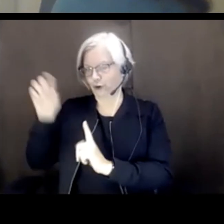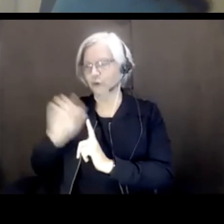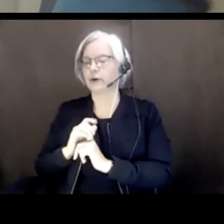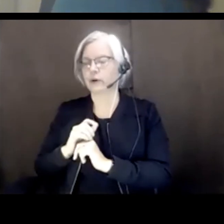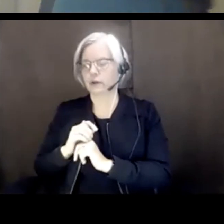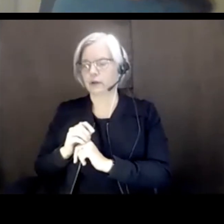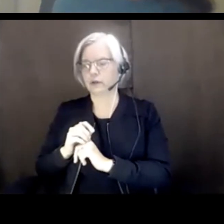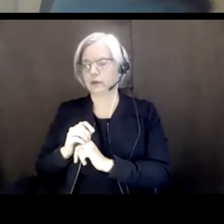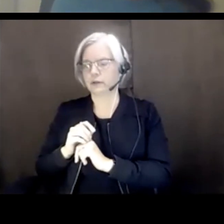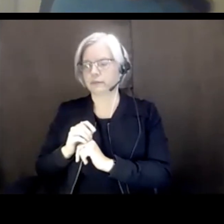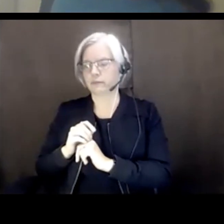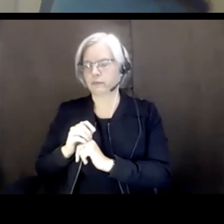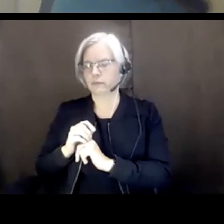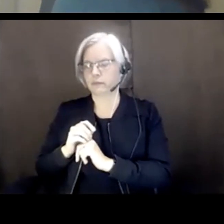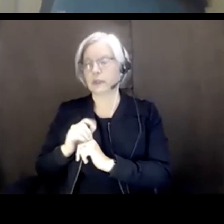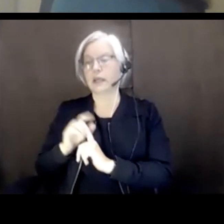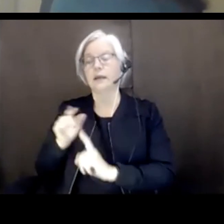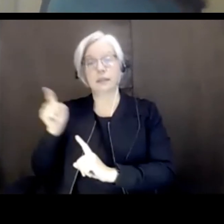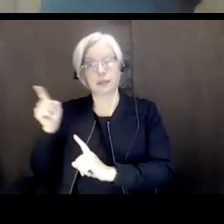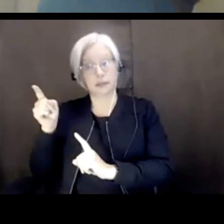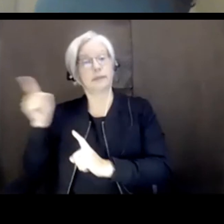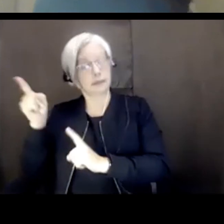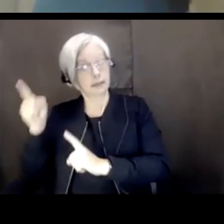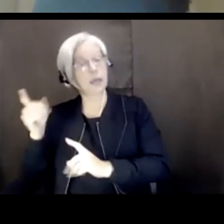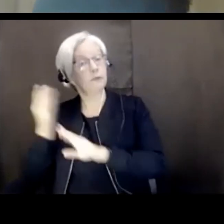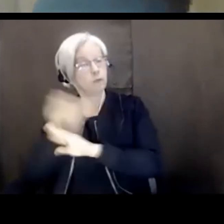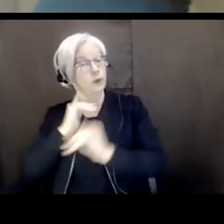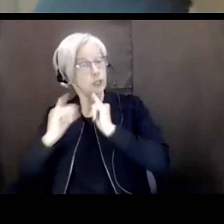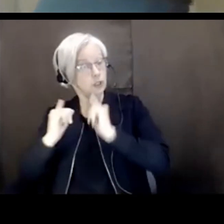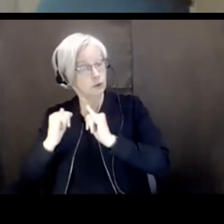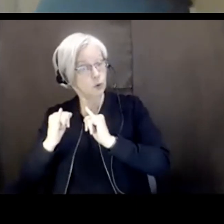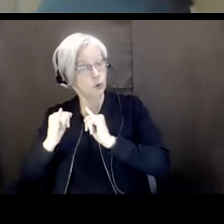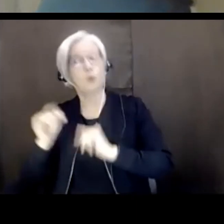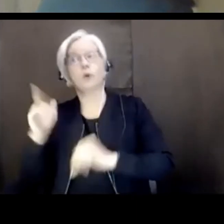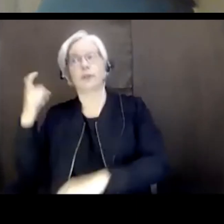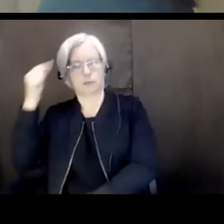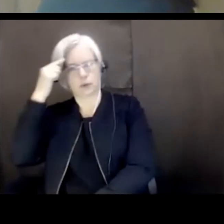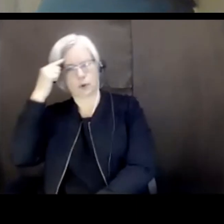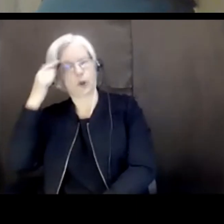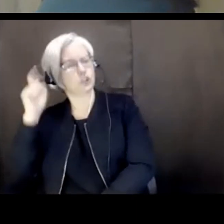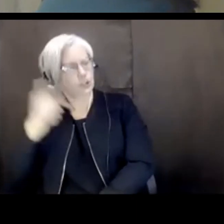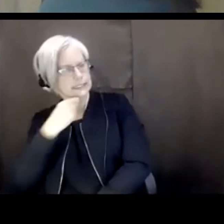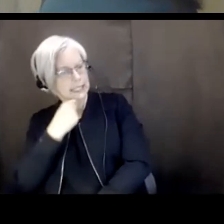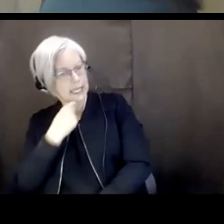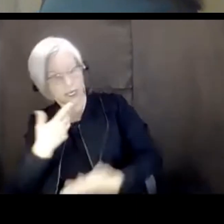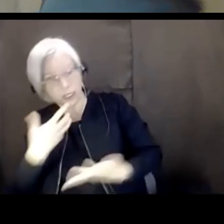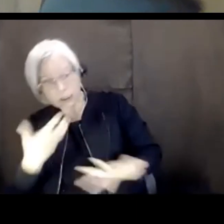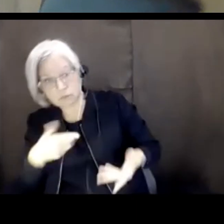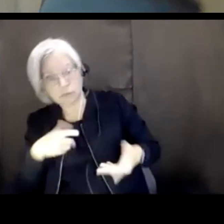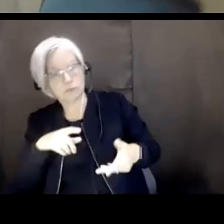DO YOU NEED ANY ACCOMMODATIONS? TO ASK ANYONE IN AN INTERVIEW IF THEY NEED ACCOMMODATIONS.